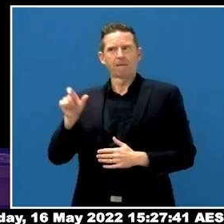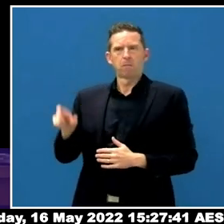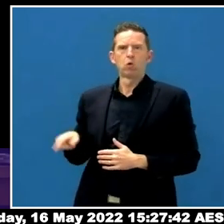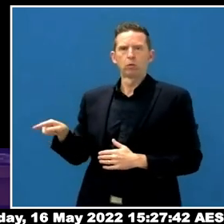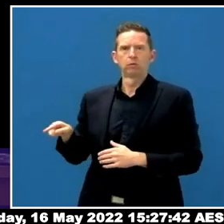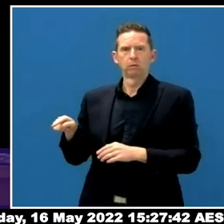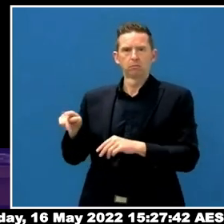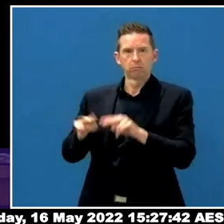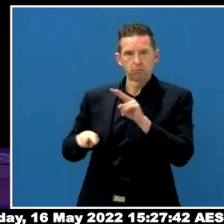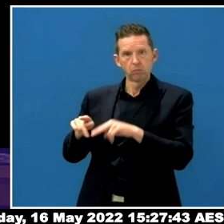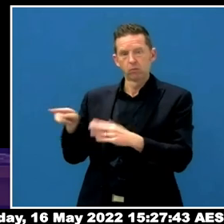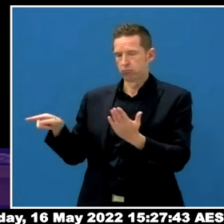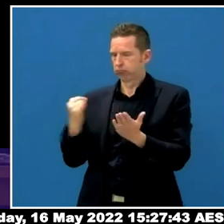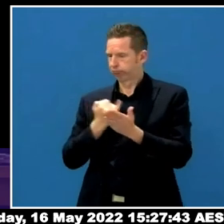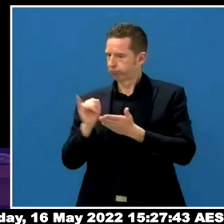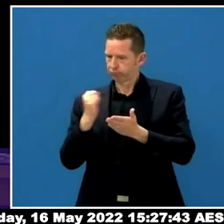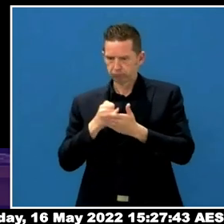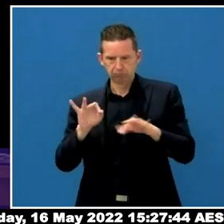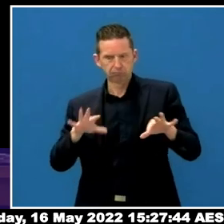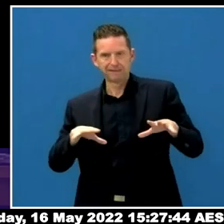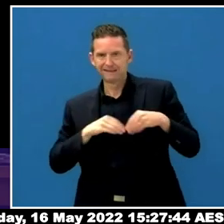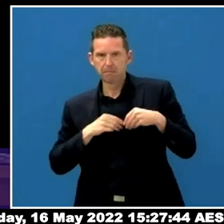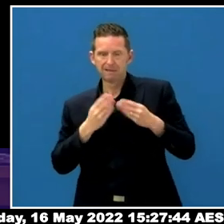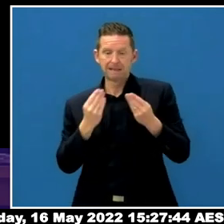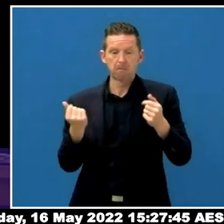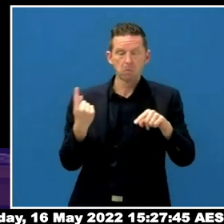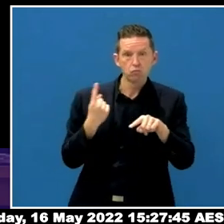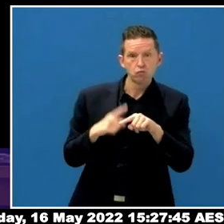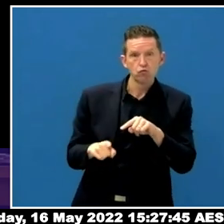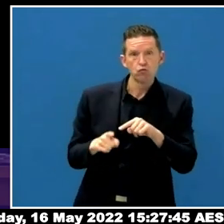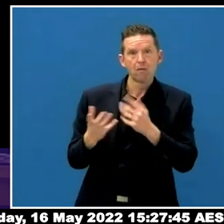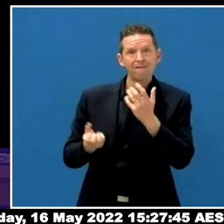Alright. ROB: We never saw them, and we'd only get them through the plan manager.